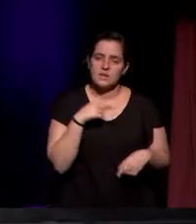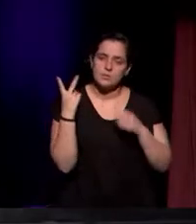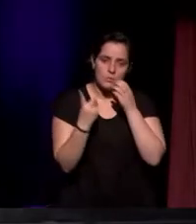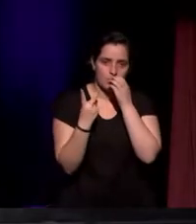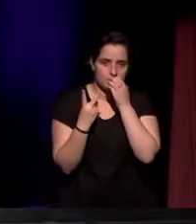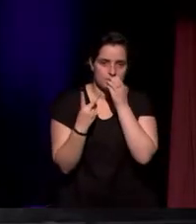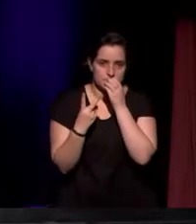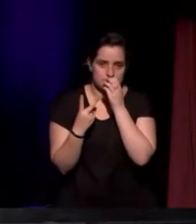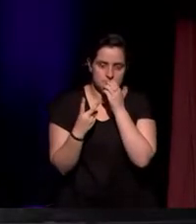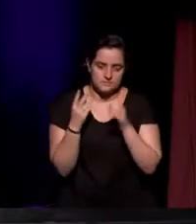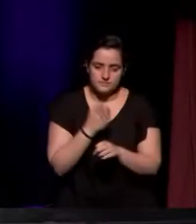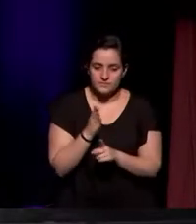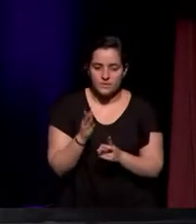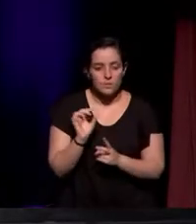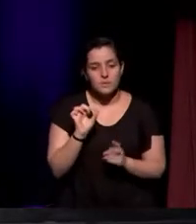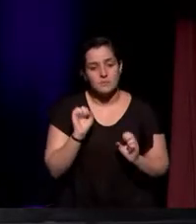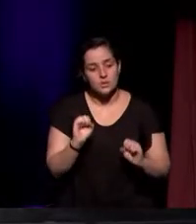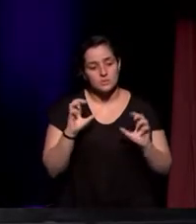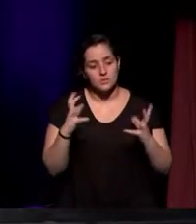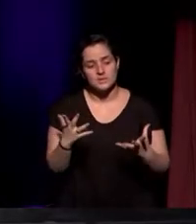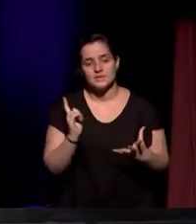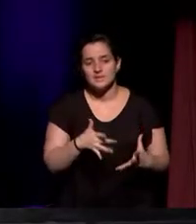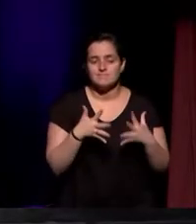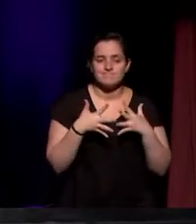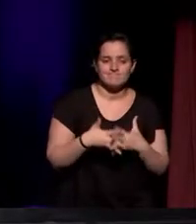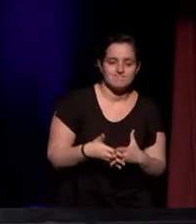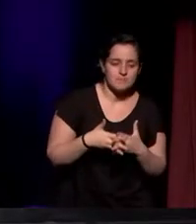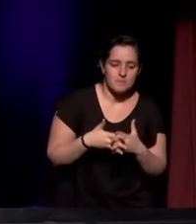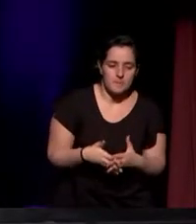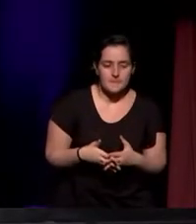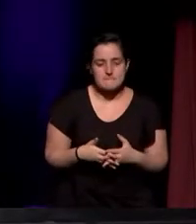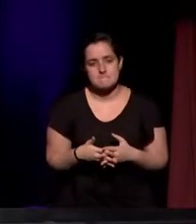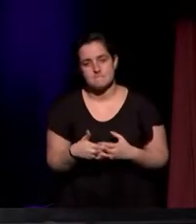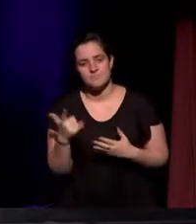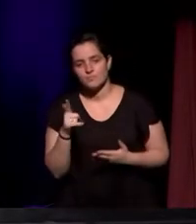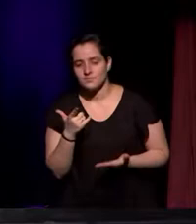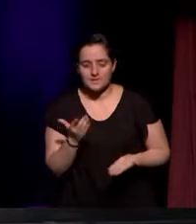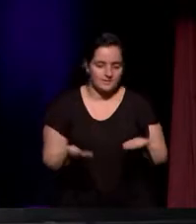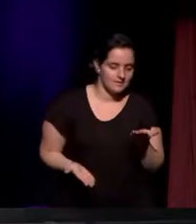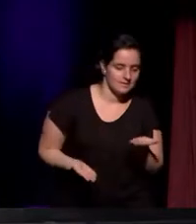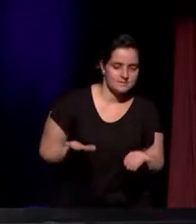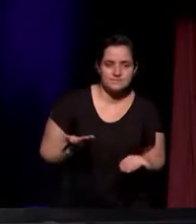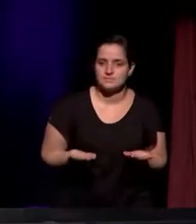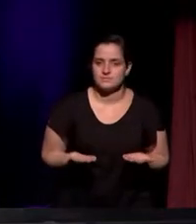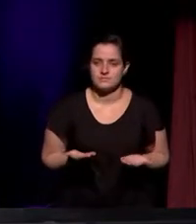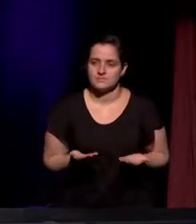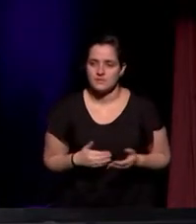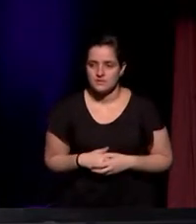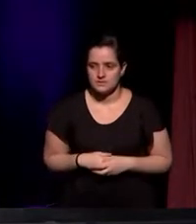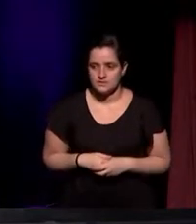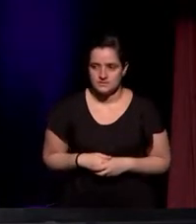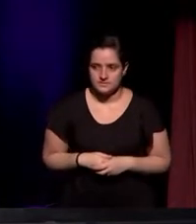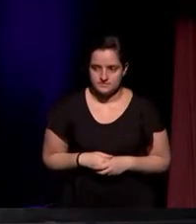which can cause an imbalance, this is what… I do not agree,